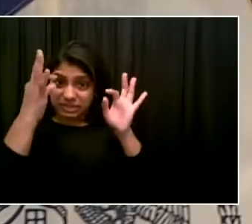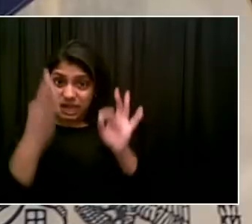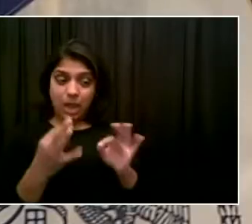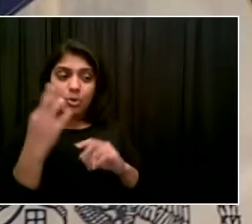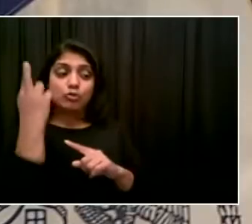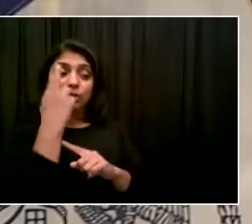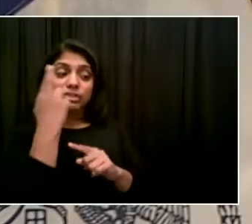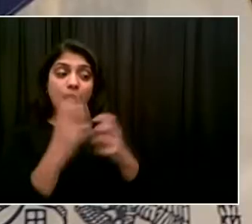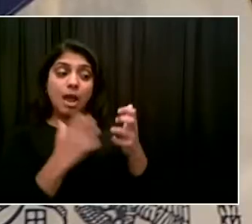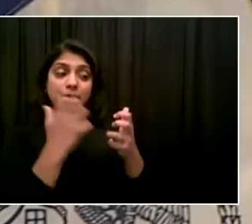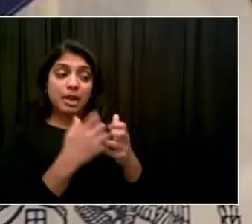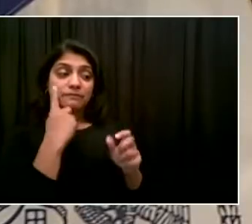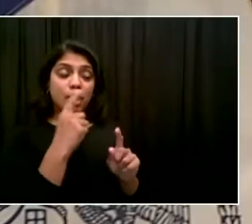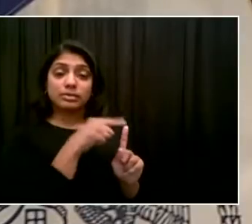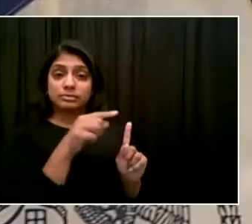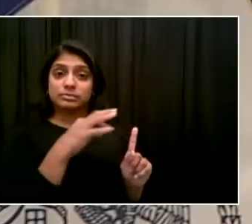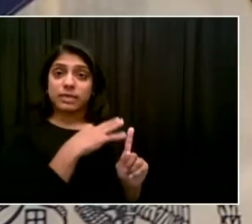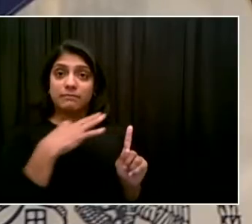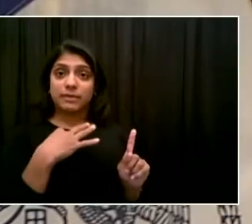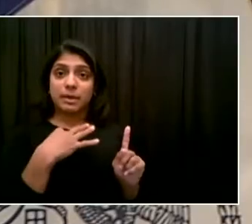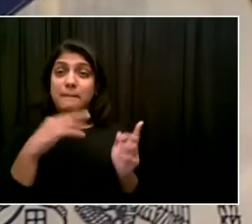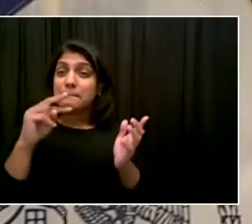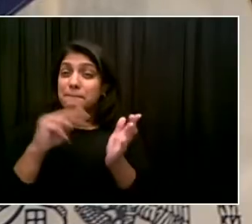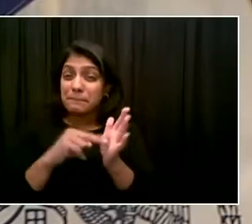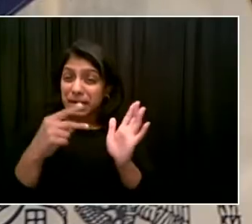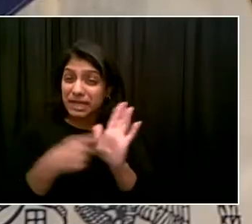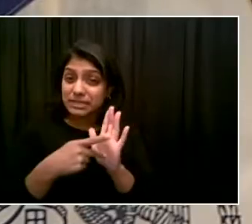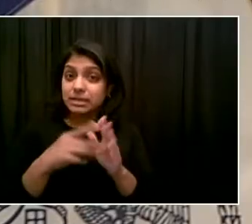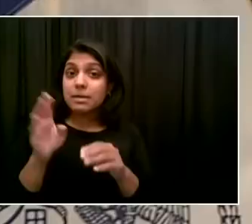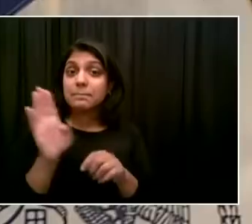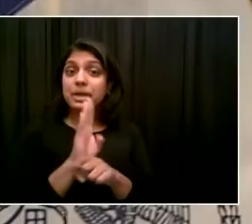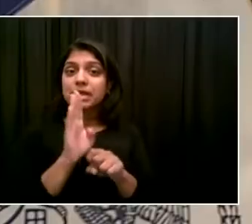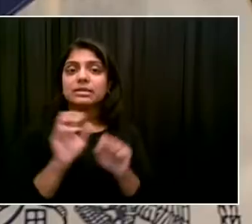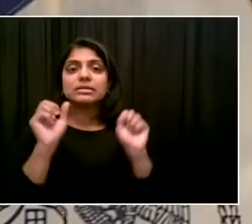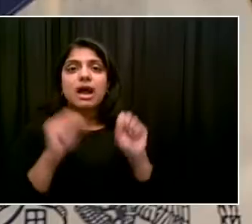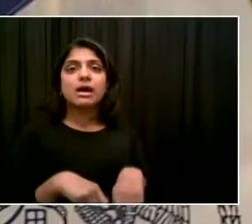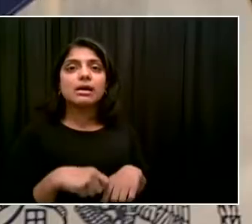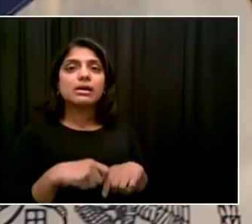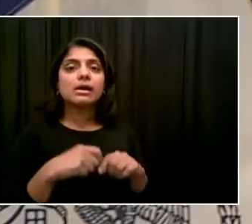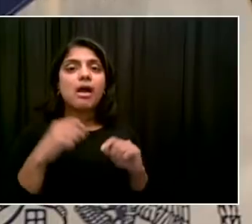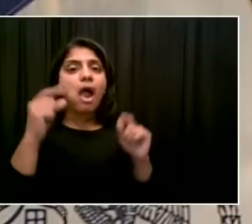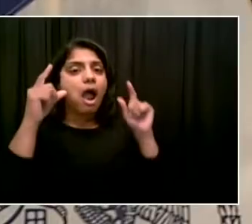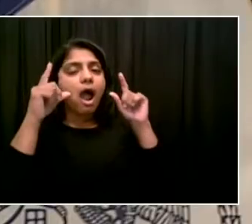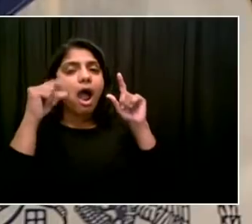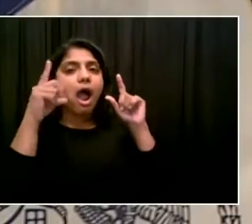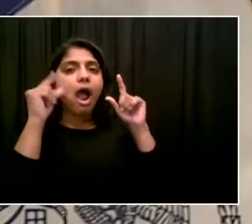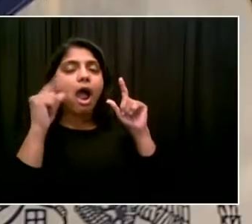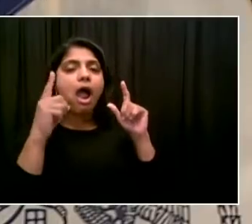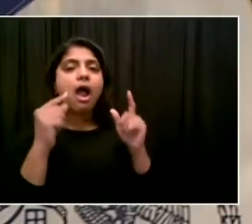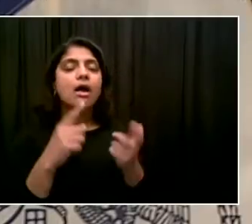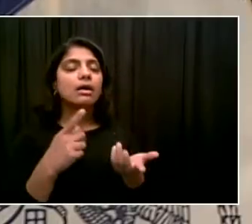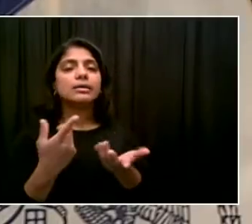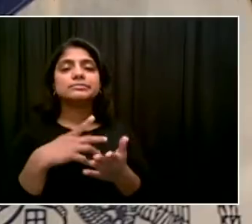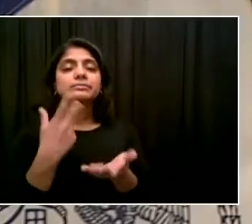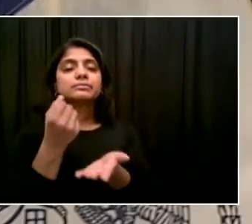ACCOMMODATION AND WHO DOESN'T AND THIS CAN BE KIND OF A WAY TO GAIN THE SYSTEM SO HOW DO YOU PREVENT THAT?